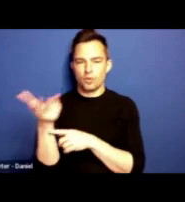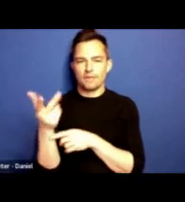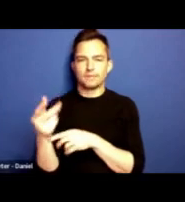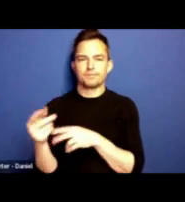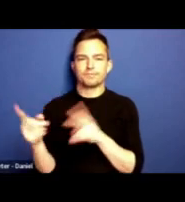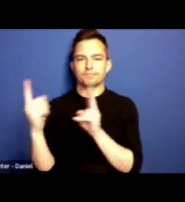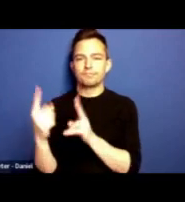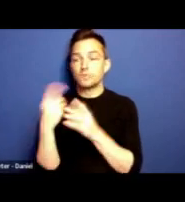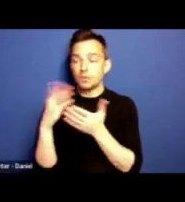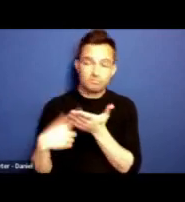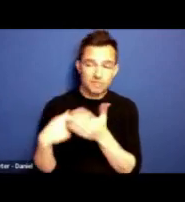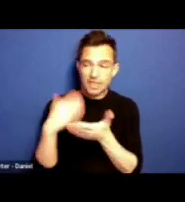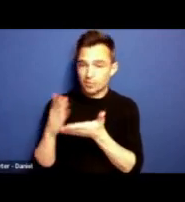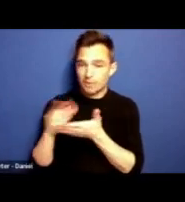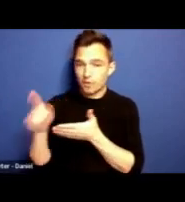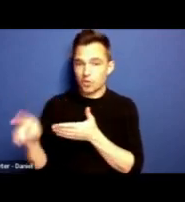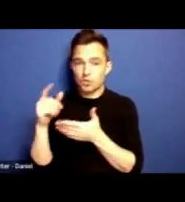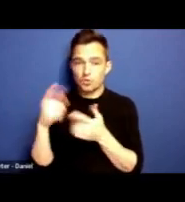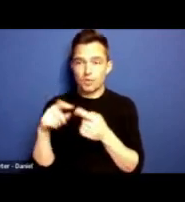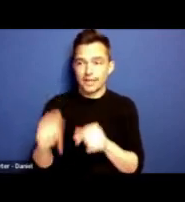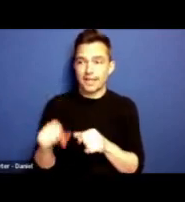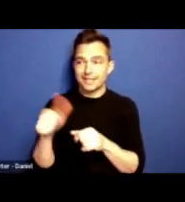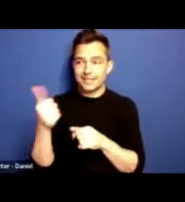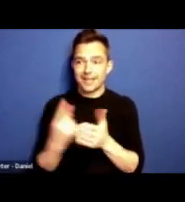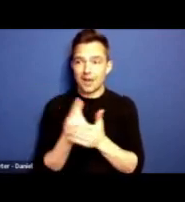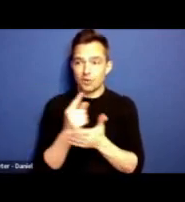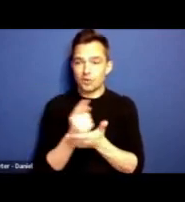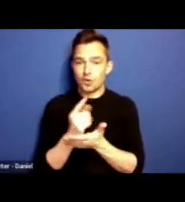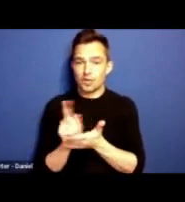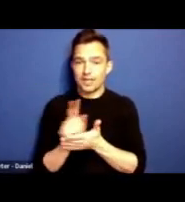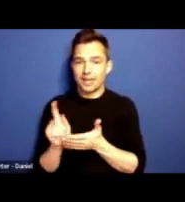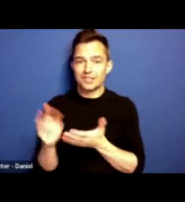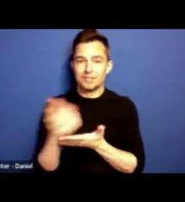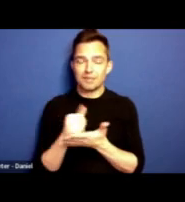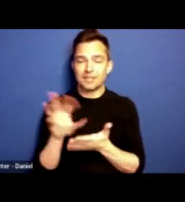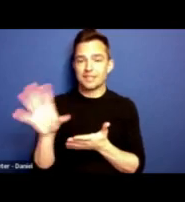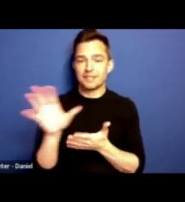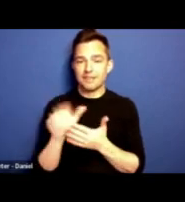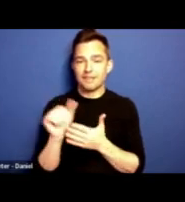And you know, maybe it'll be 10 hours or 10 hours a week or something? I just seem to make $65 an hour. And his brother's